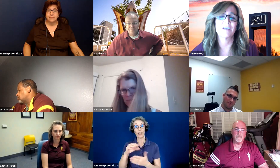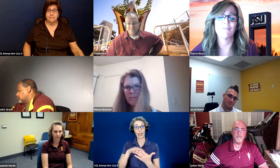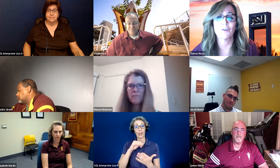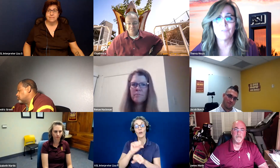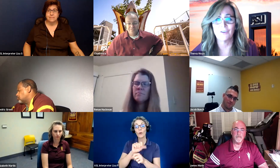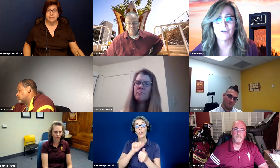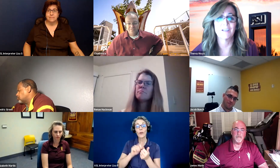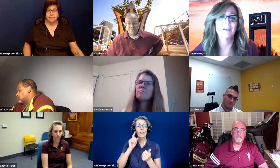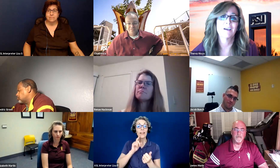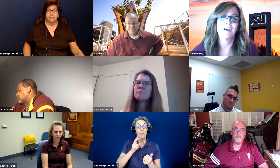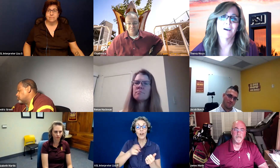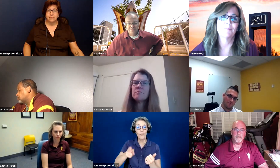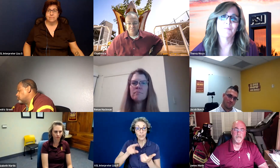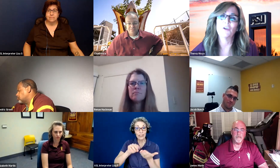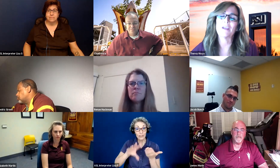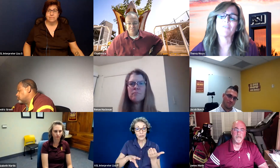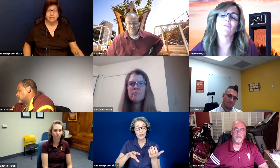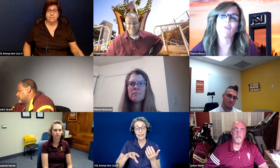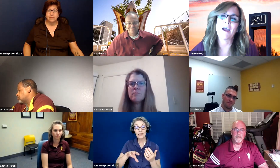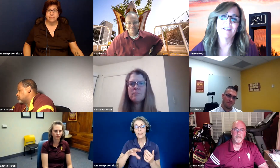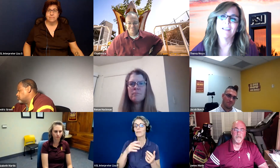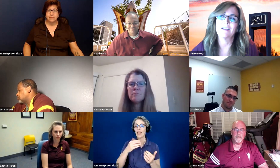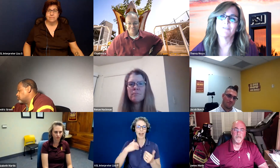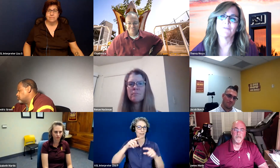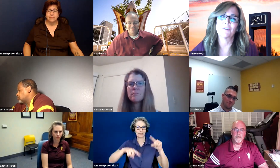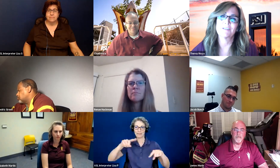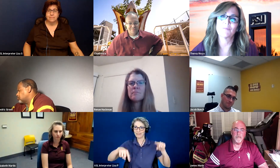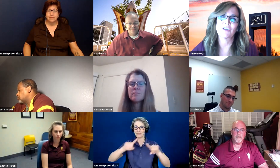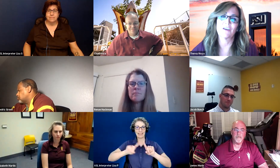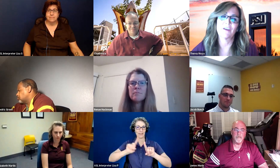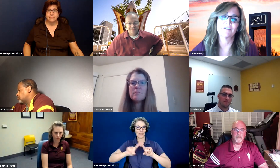are deaf hard of hearing. We have a variety of different subject areas.